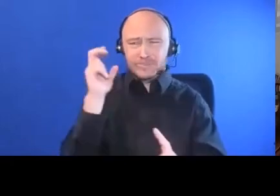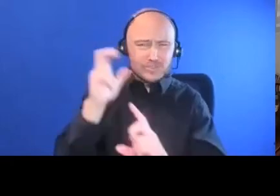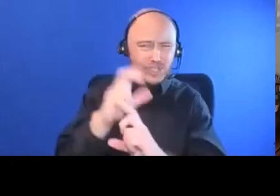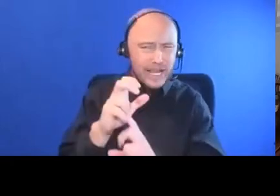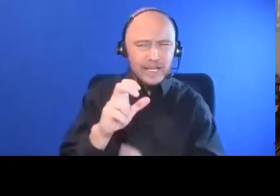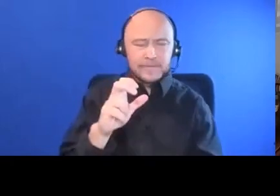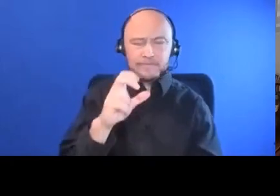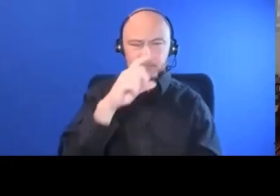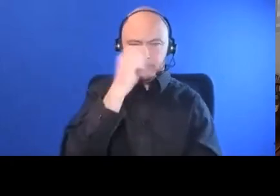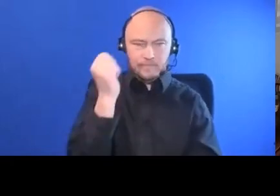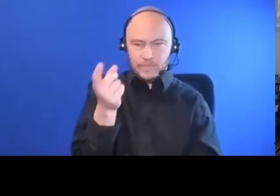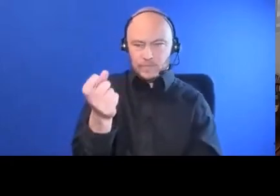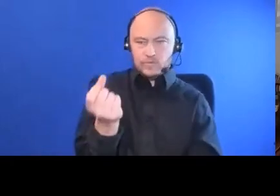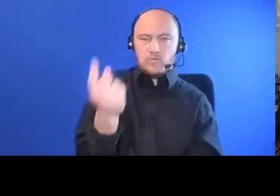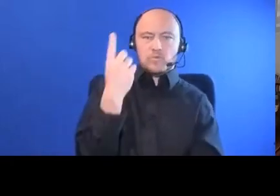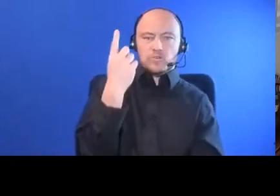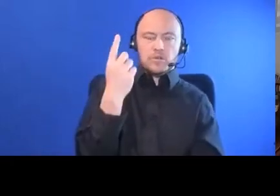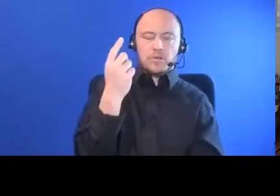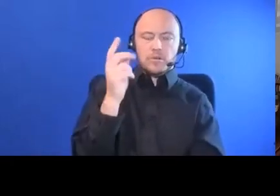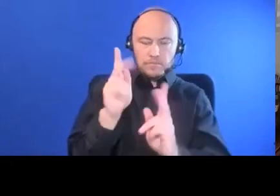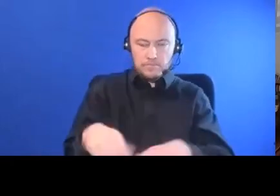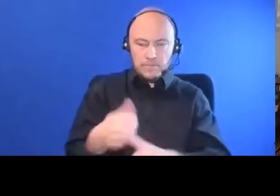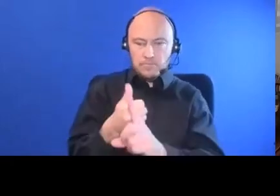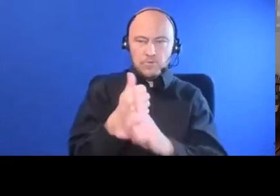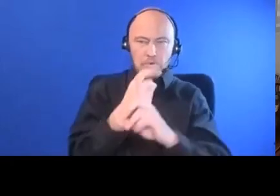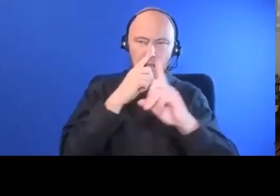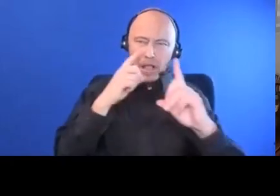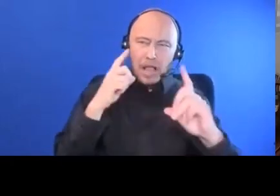because she understood the complexities of life with an illness.